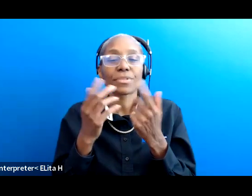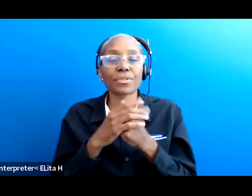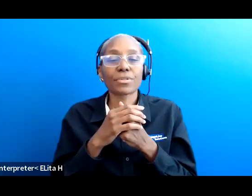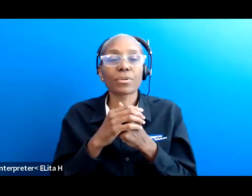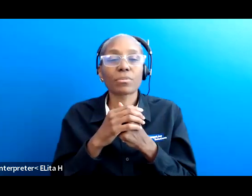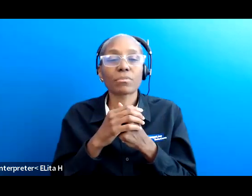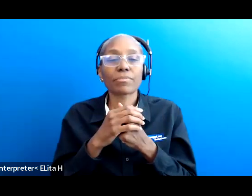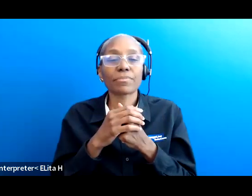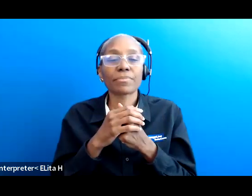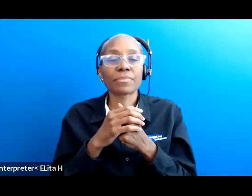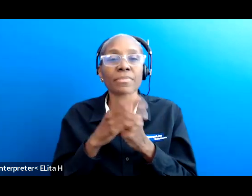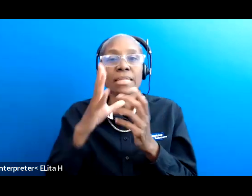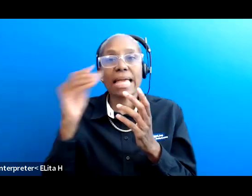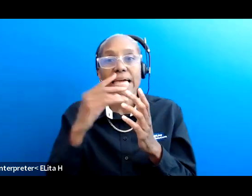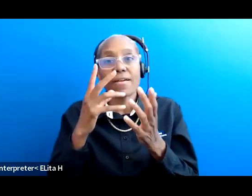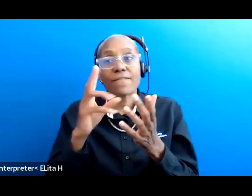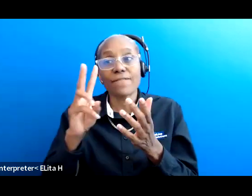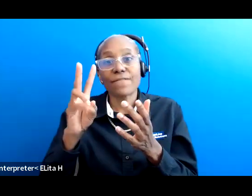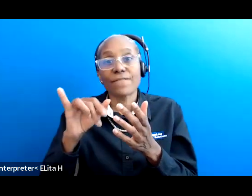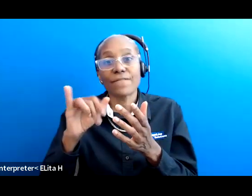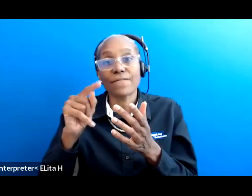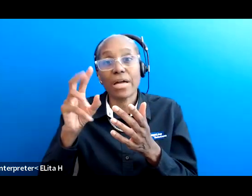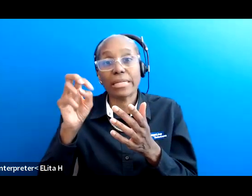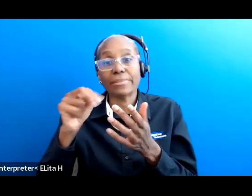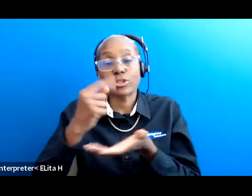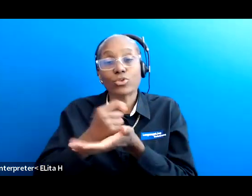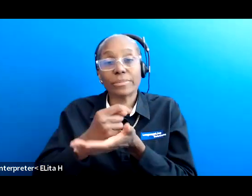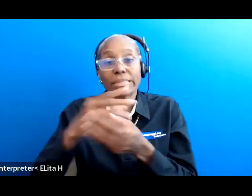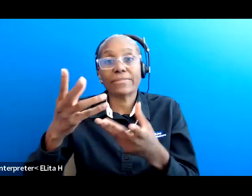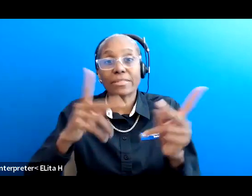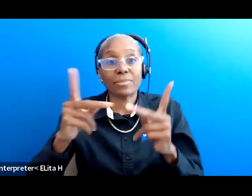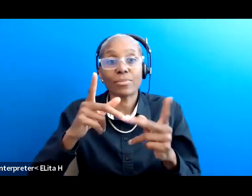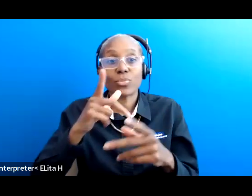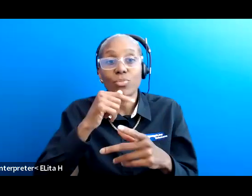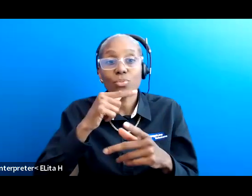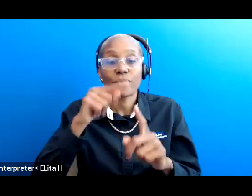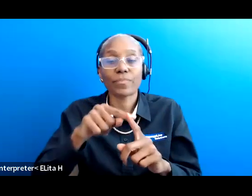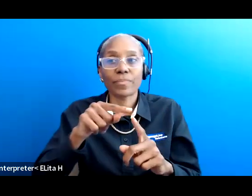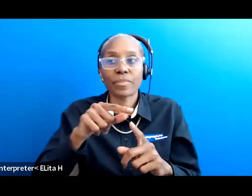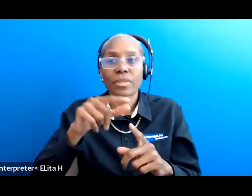It’s vitamin treatment that's given to everybody. The AREDS 2 is the preferred vitamin.